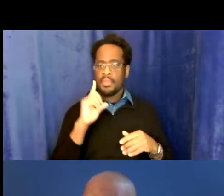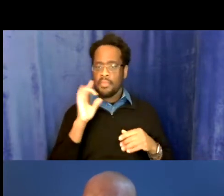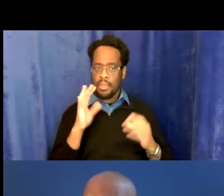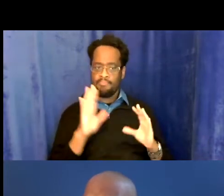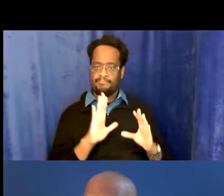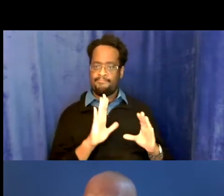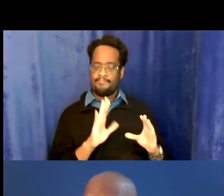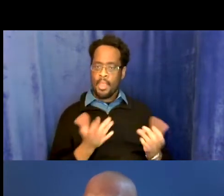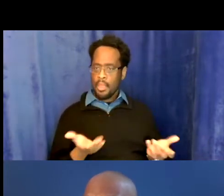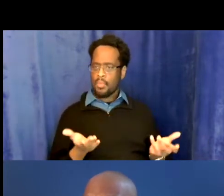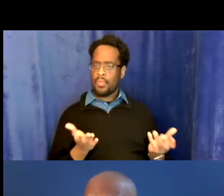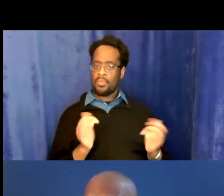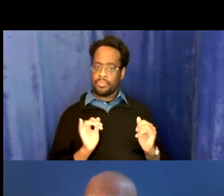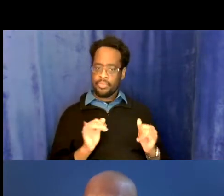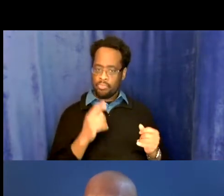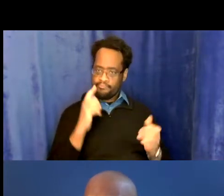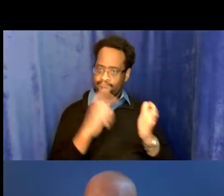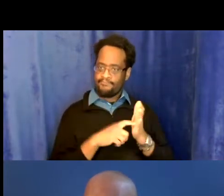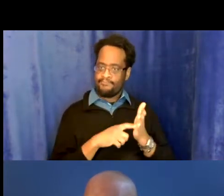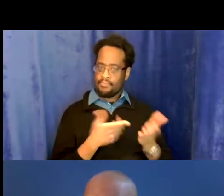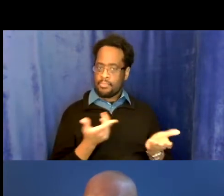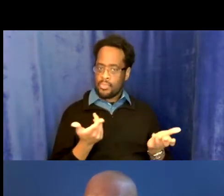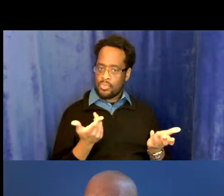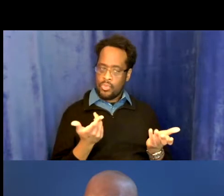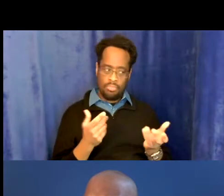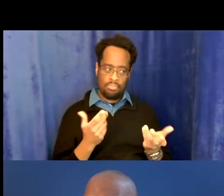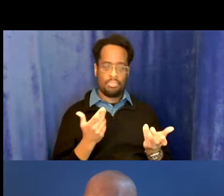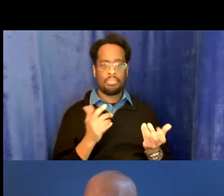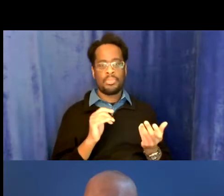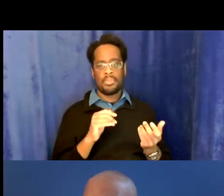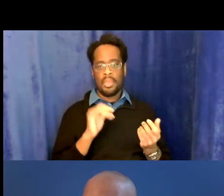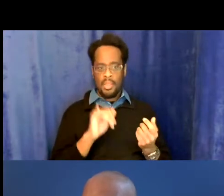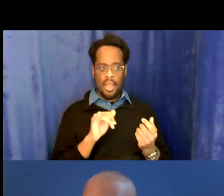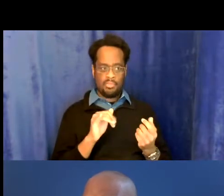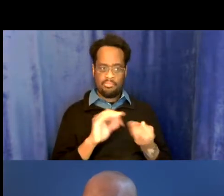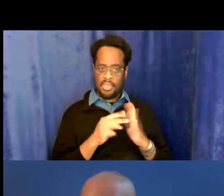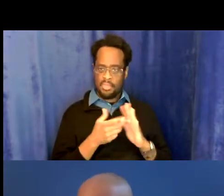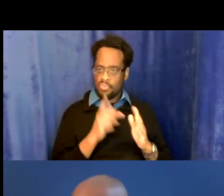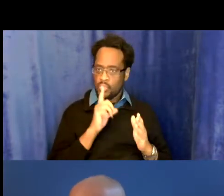and black friends and the black community how they had a distinctive sign that was noticeable